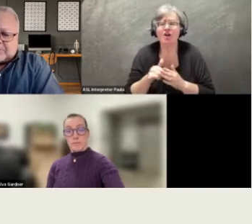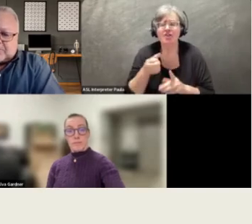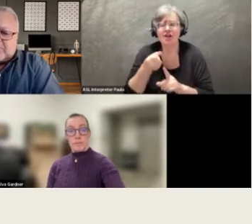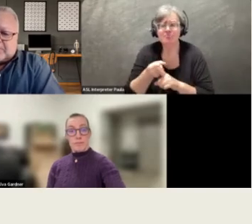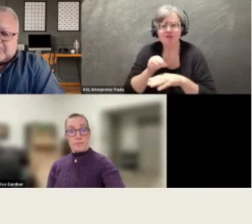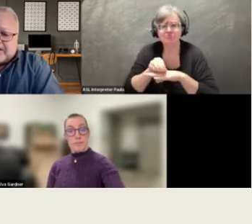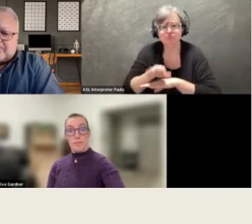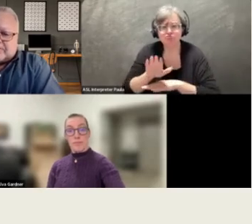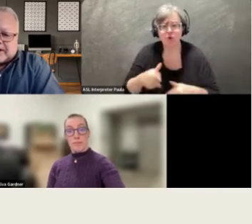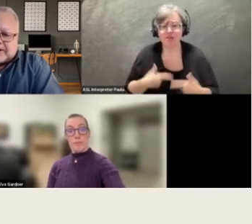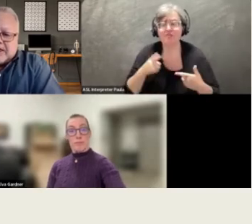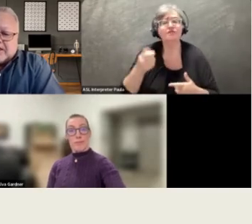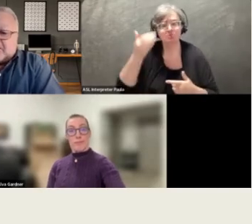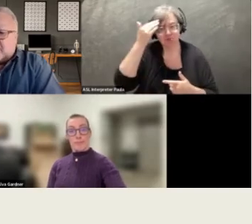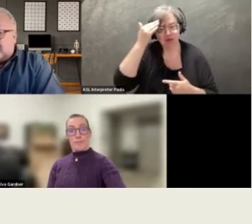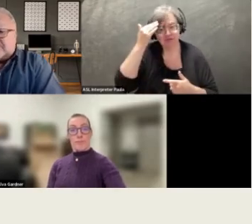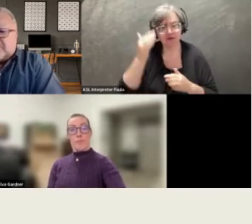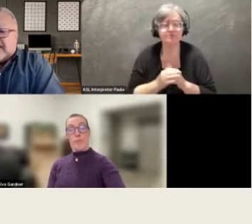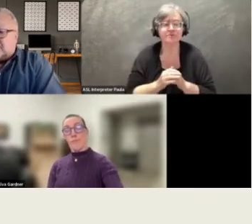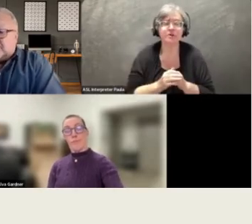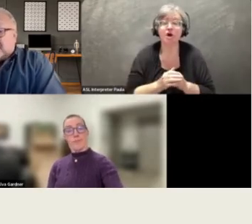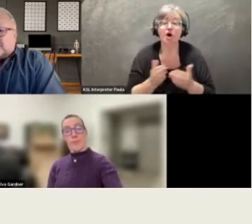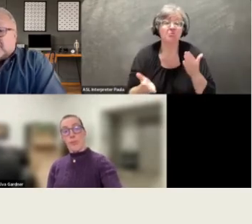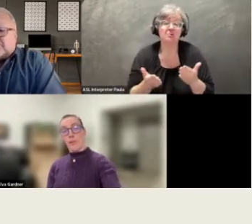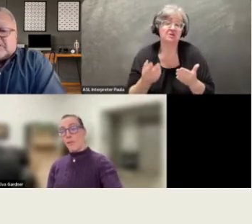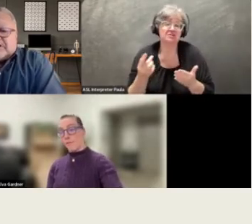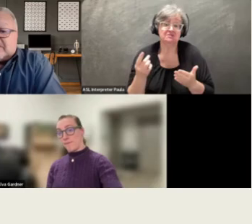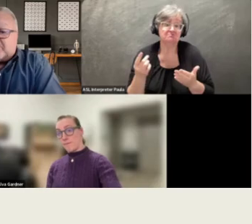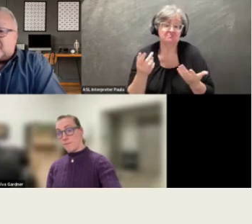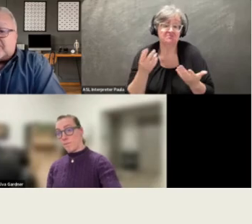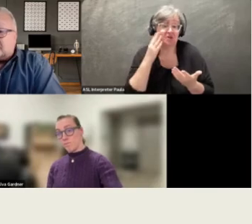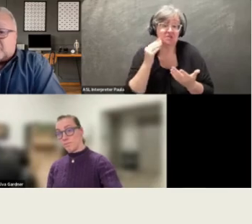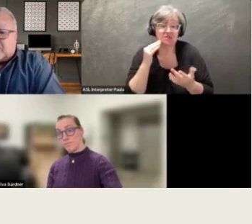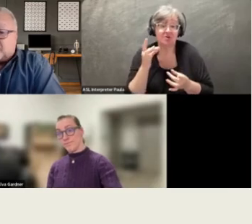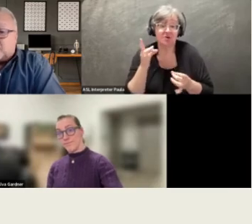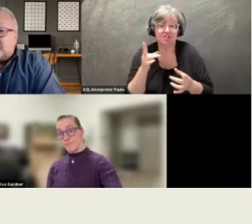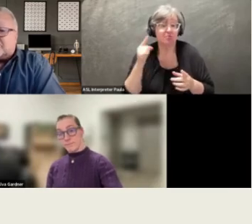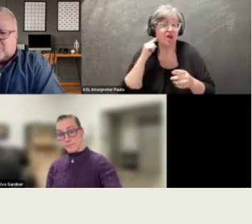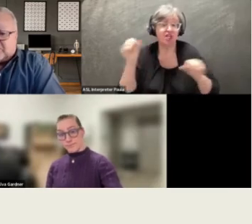So we really want to be mindful of that. You know that could be something as maybe you experienced a terrible thunderstorm, or the wind was so